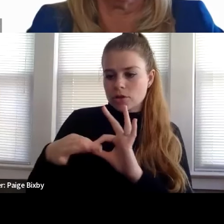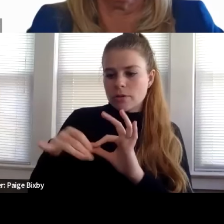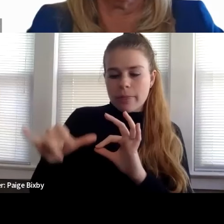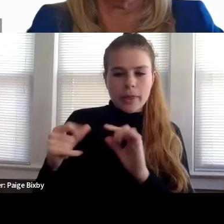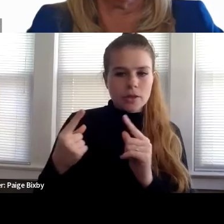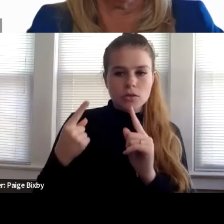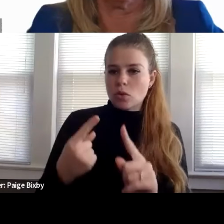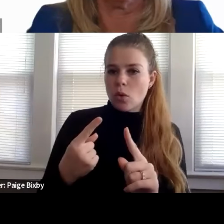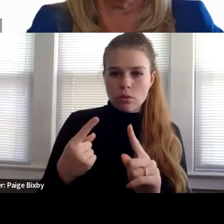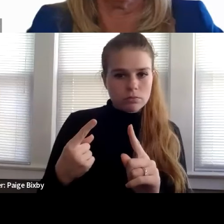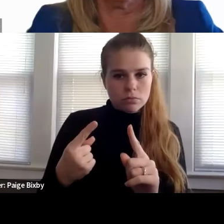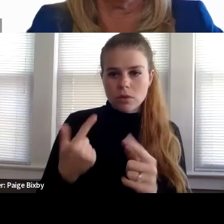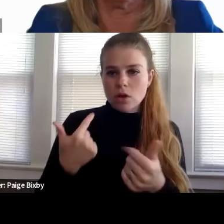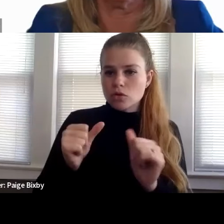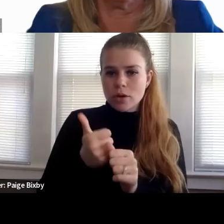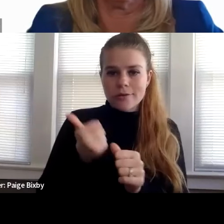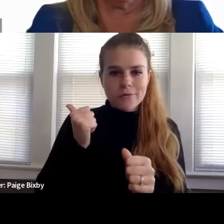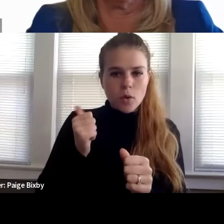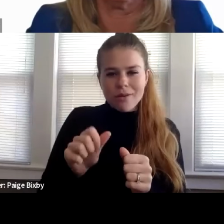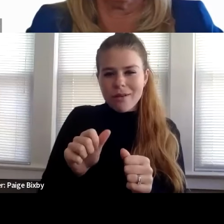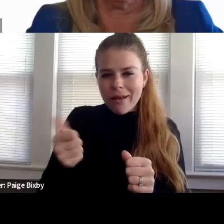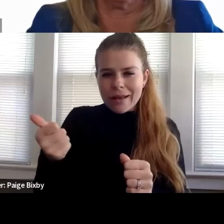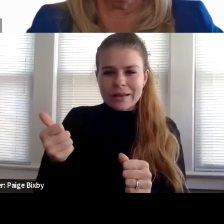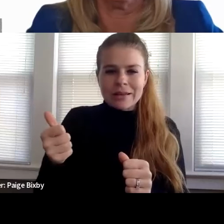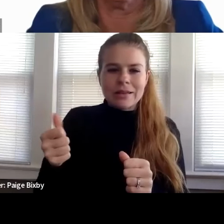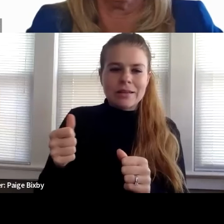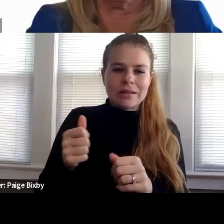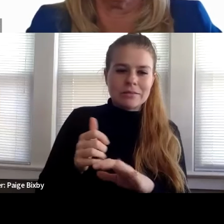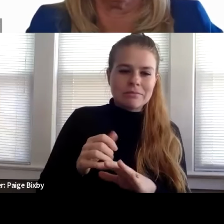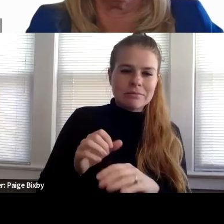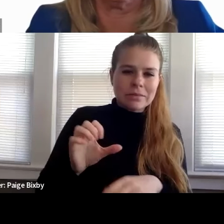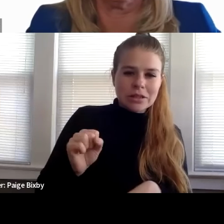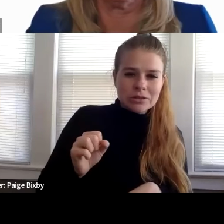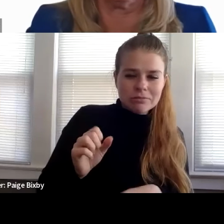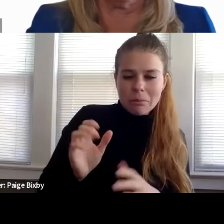I try to avoid any of the shame and blame buttons, stay away from 'em all.